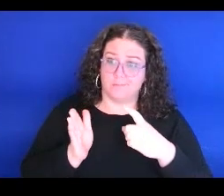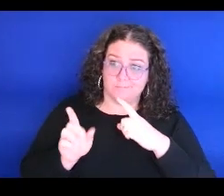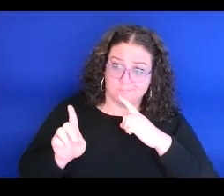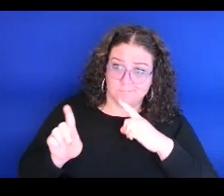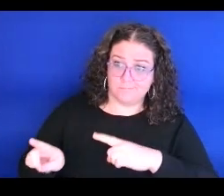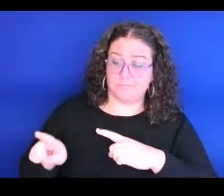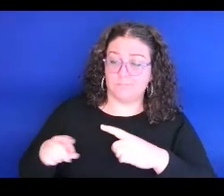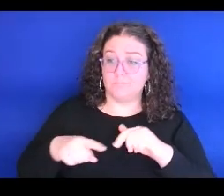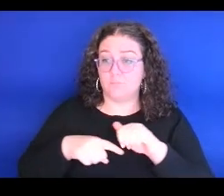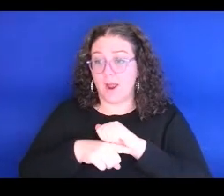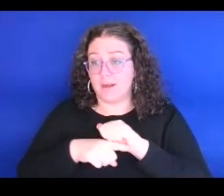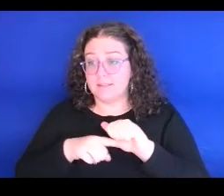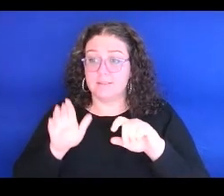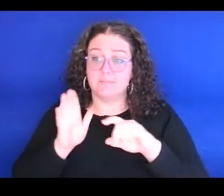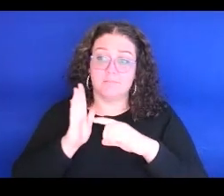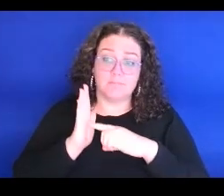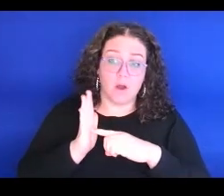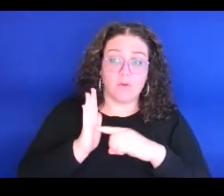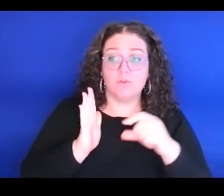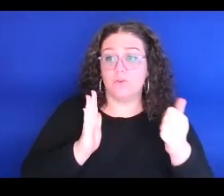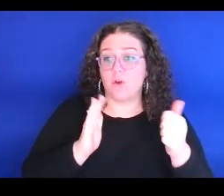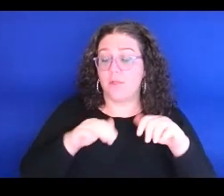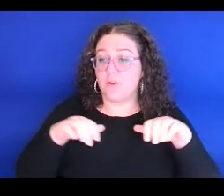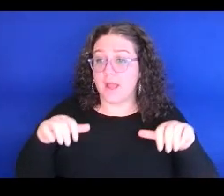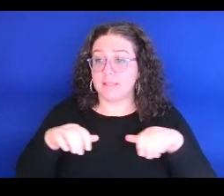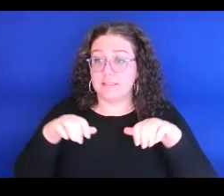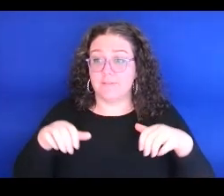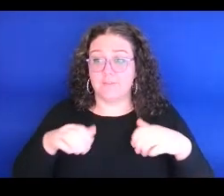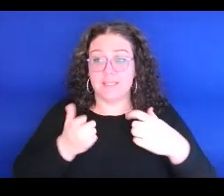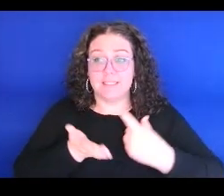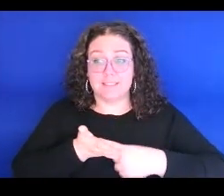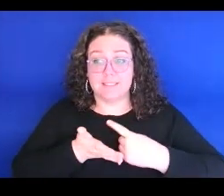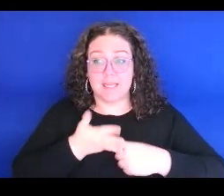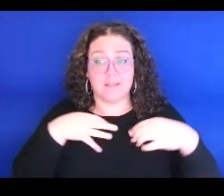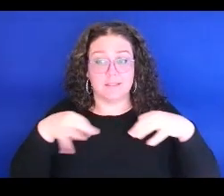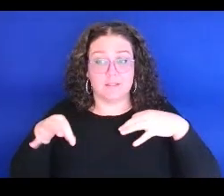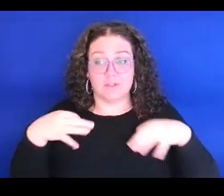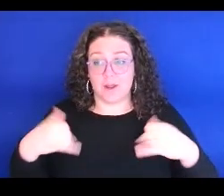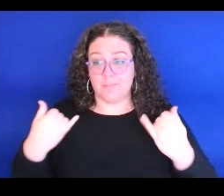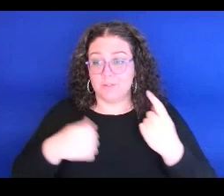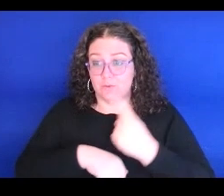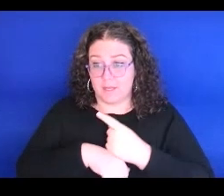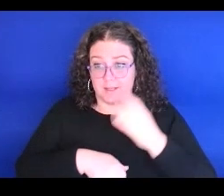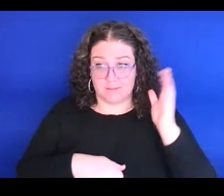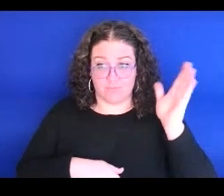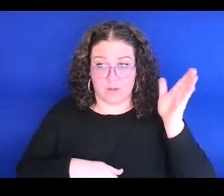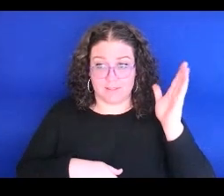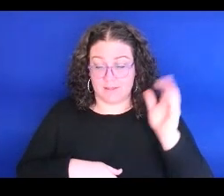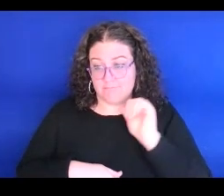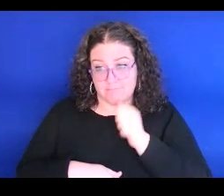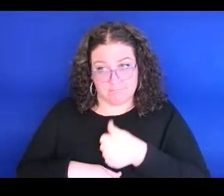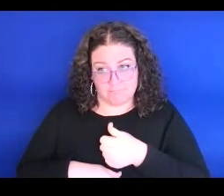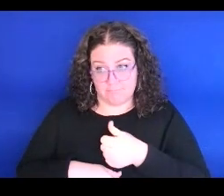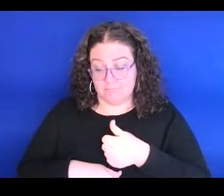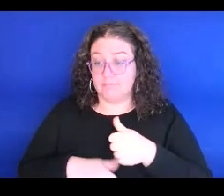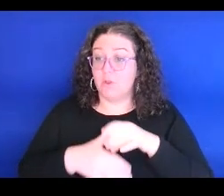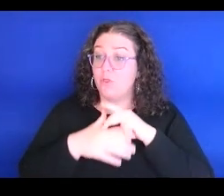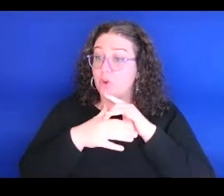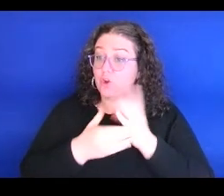or other activities described or discussed in this document. The contents of this presentation may